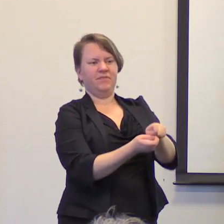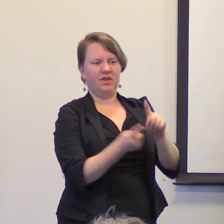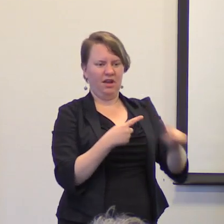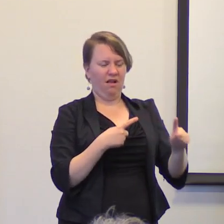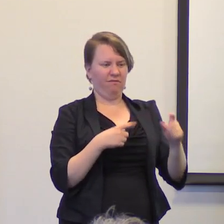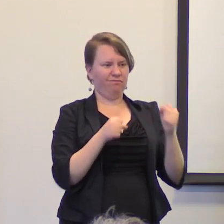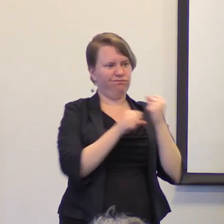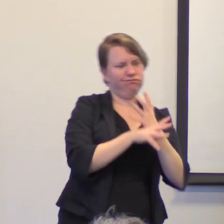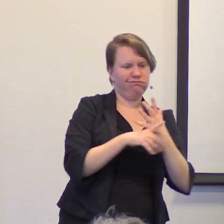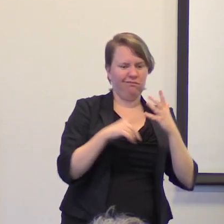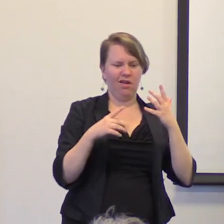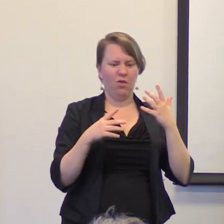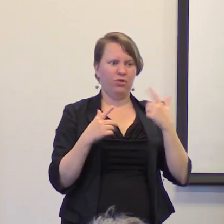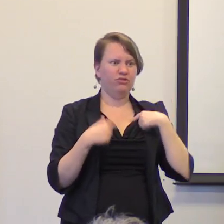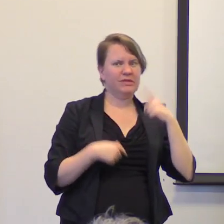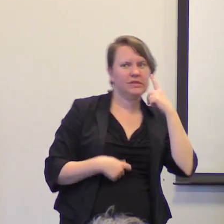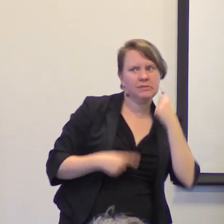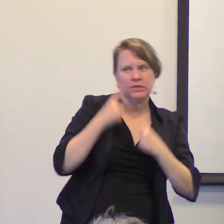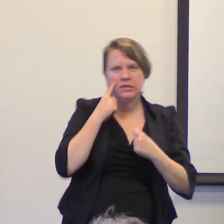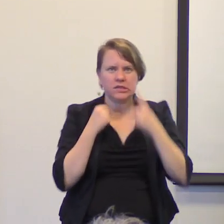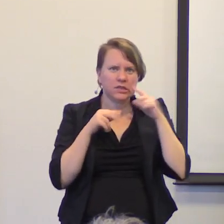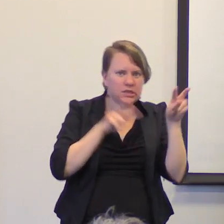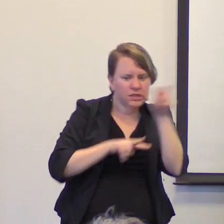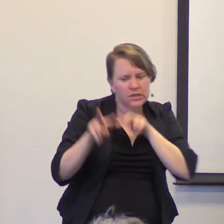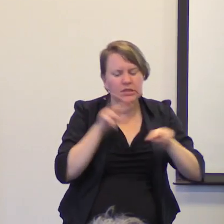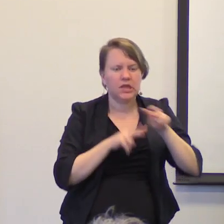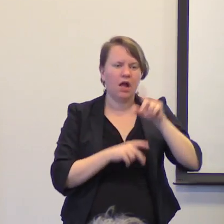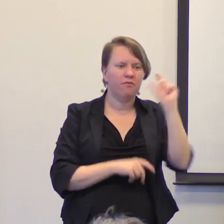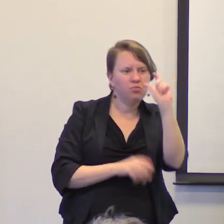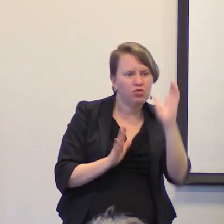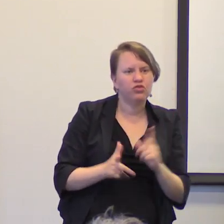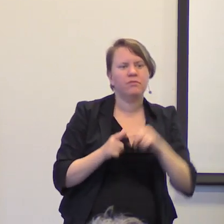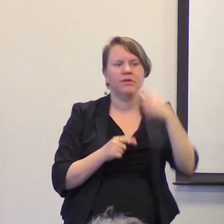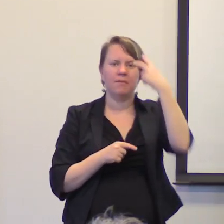be suspicious of the Muslims, we should be suspicious of the Mexicans--not just religion,